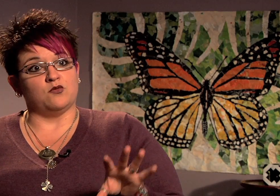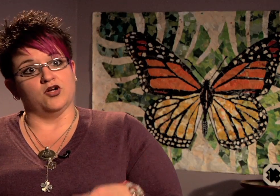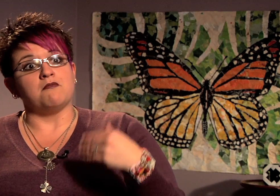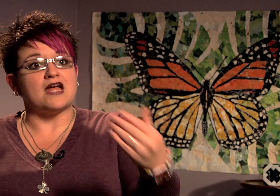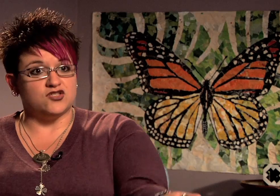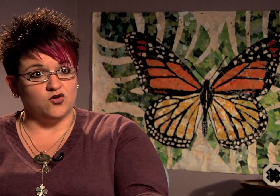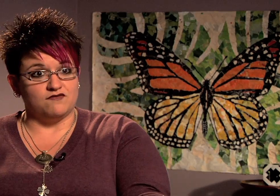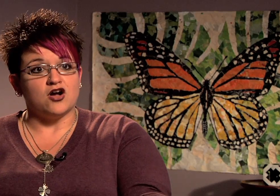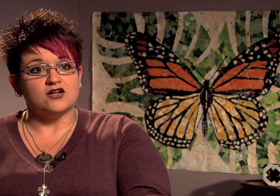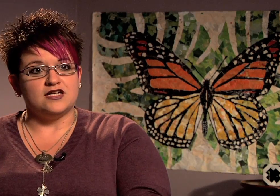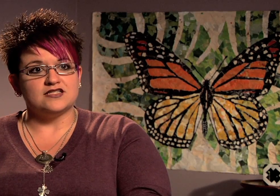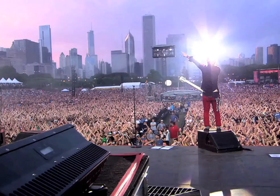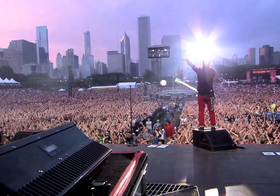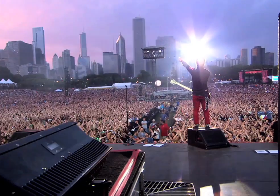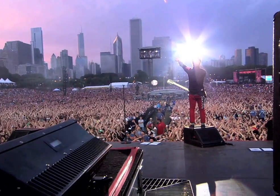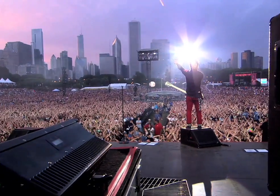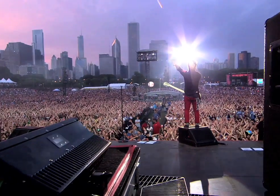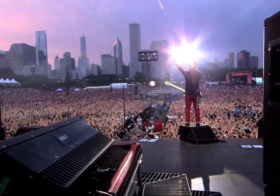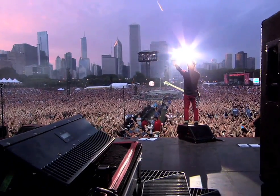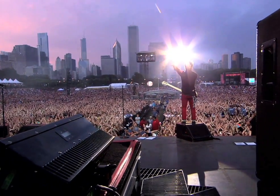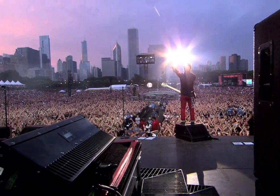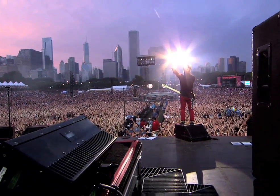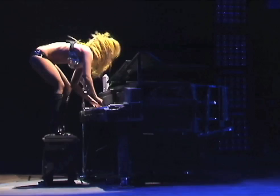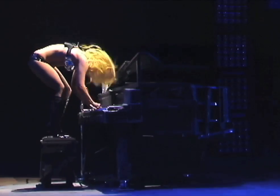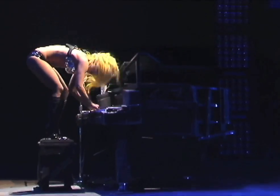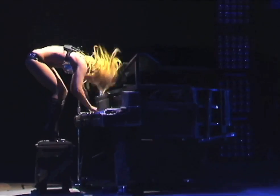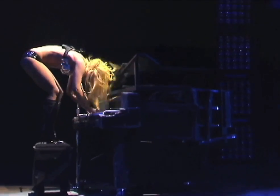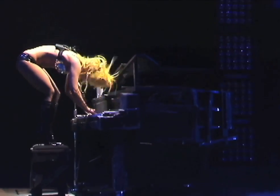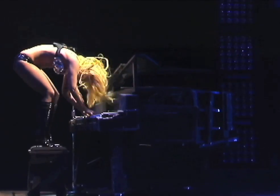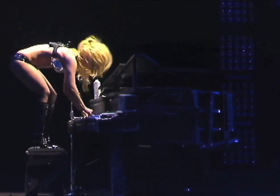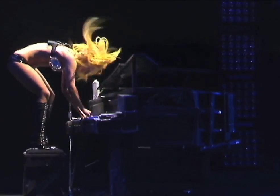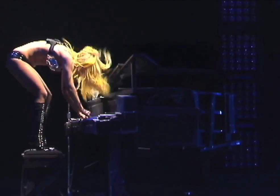make sure that we're gonna match the goal of the artist, but at the same time leave some leeway for the Deaf people